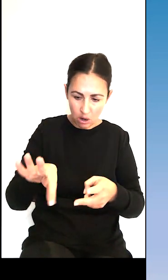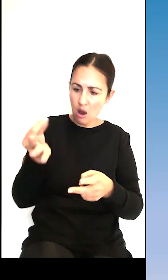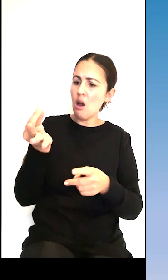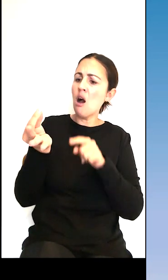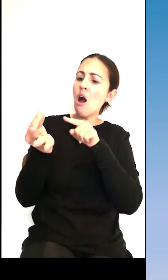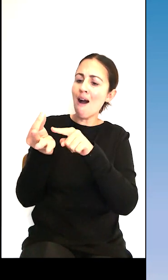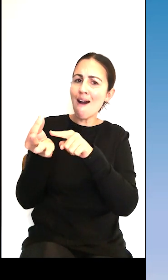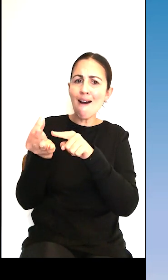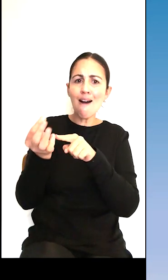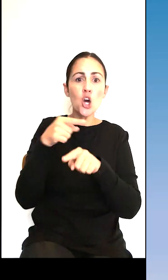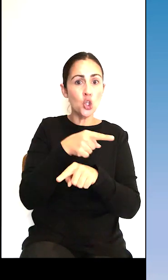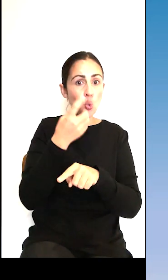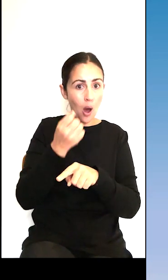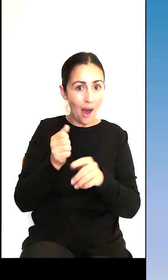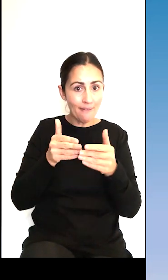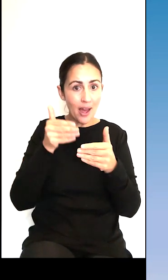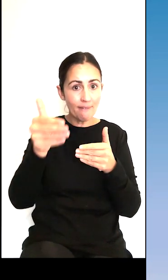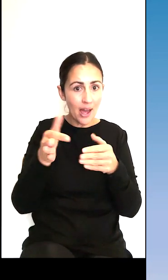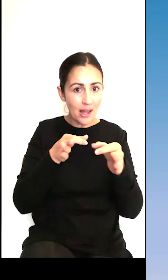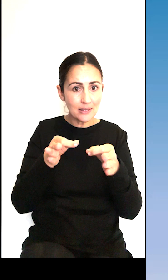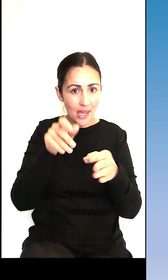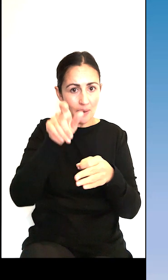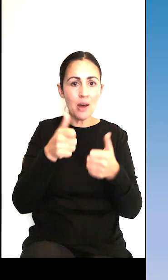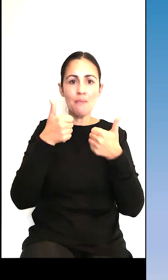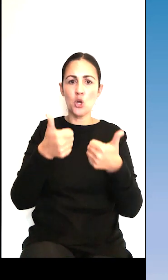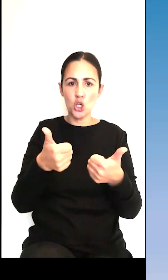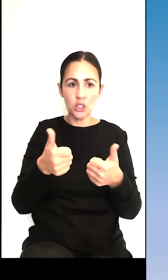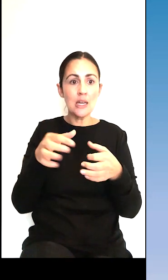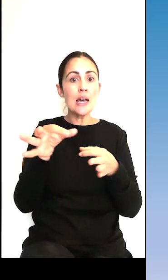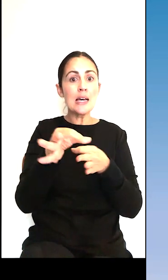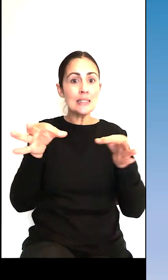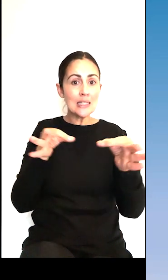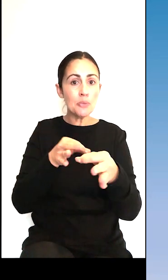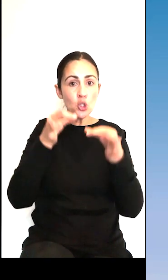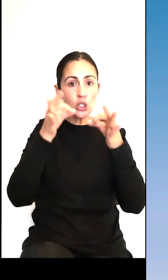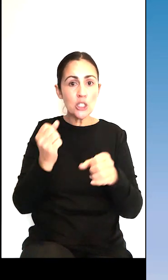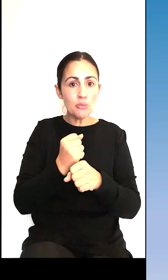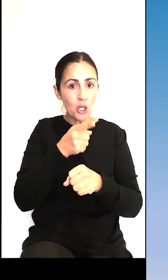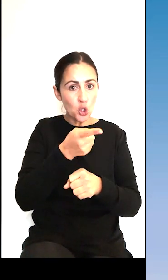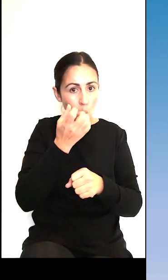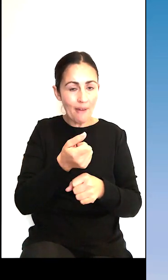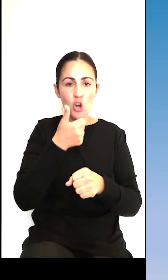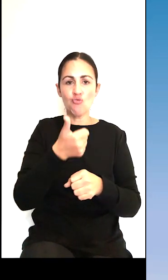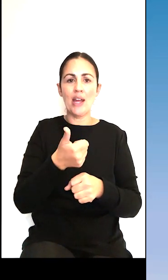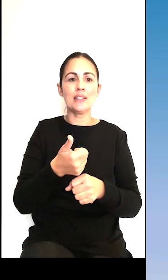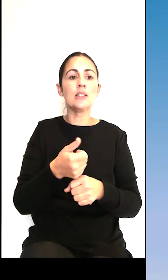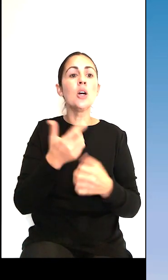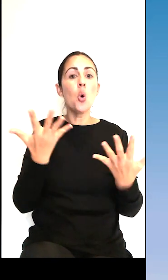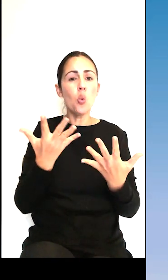And this is something that you can download from the advance care planning website, print out, and then complete. Thank you.